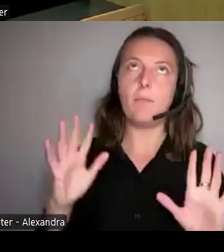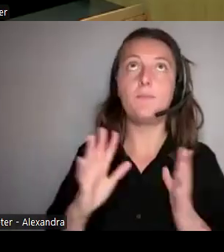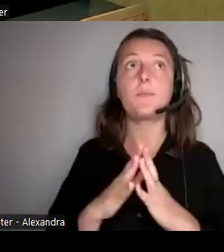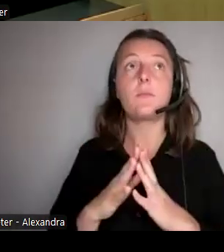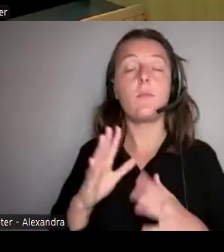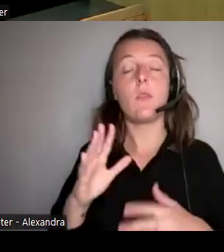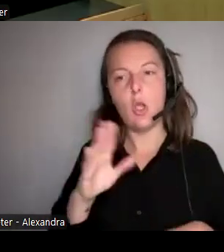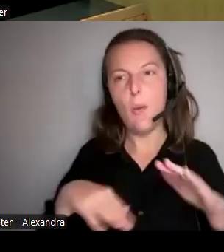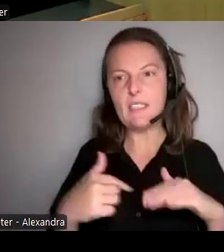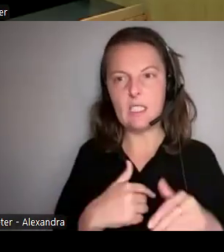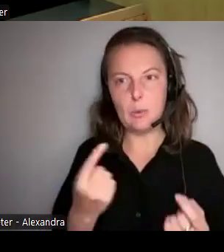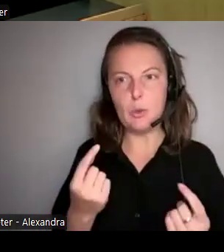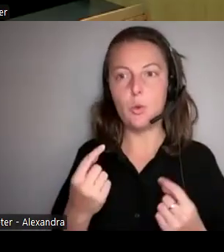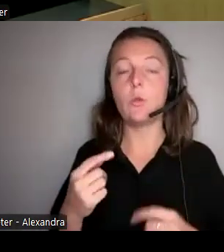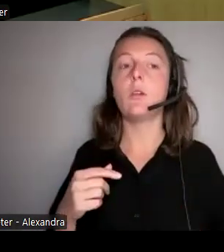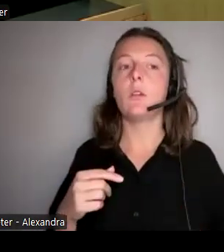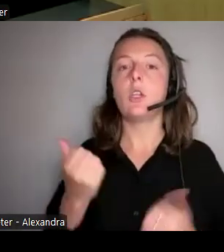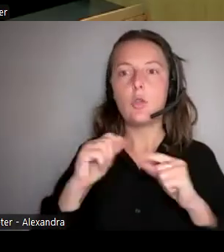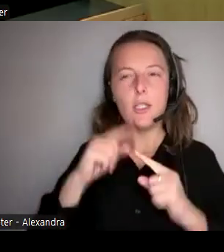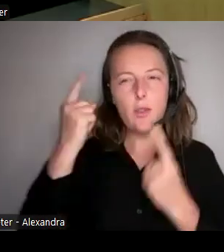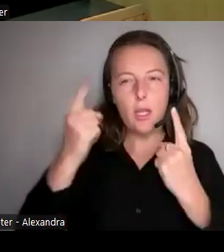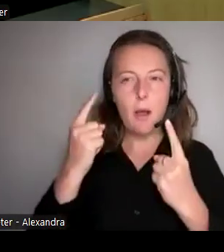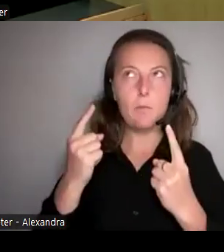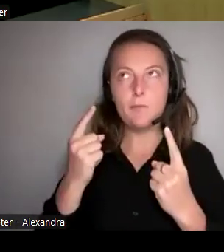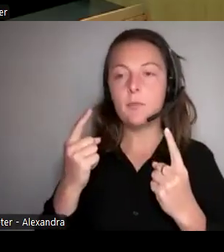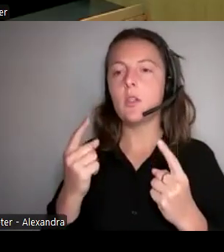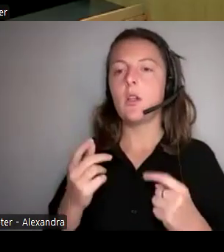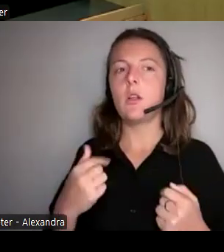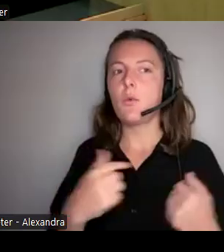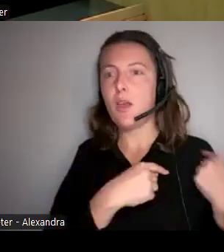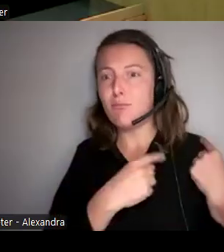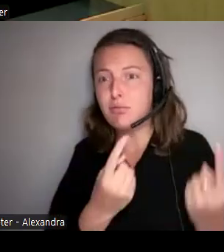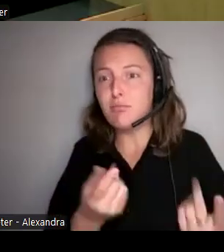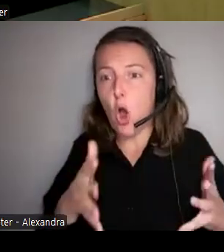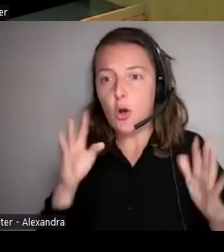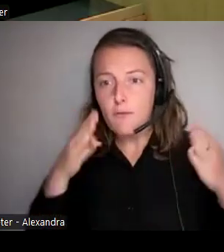basically what we did was we tried to think about like what do we already focus on in youth mental